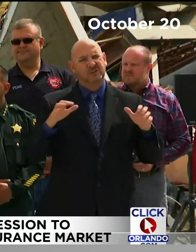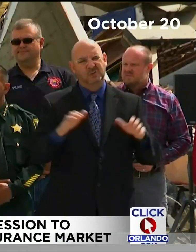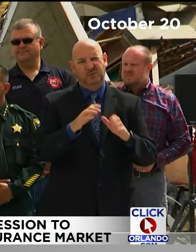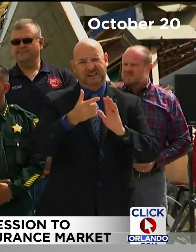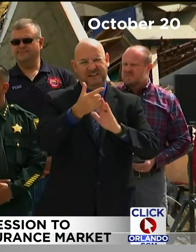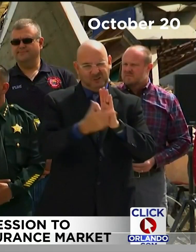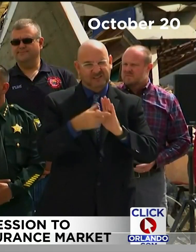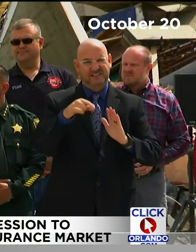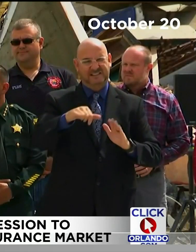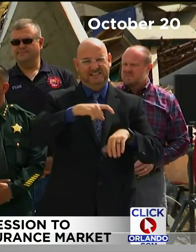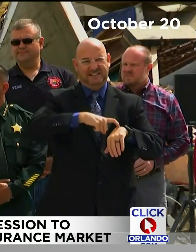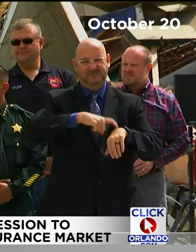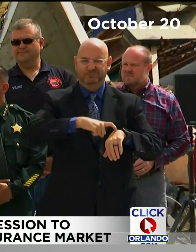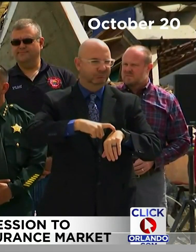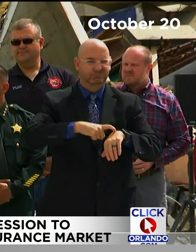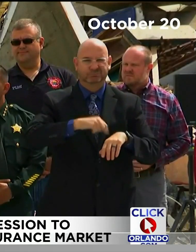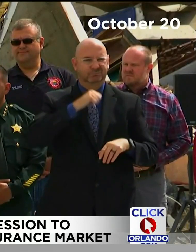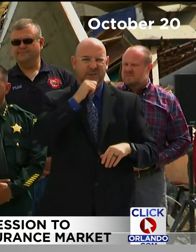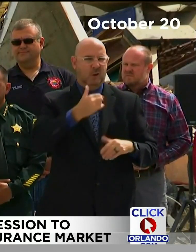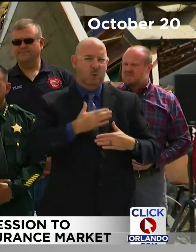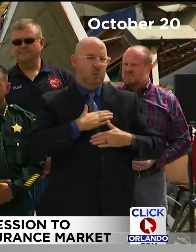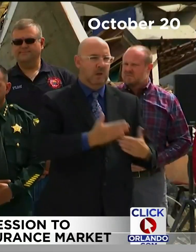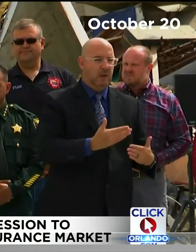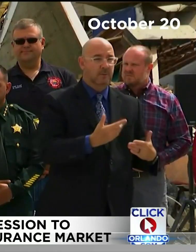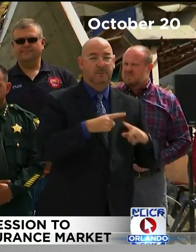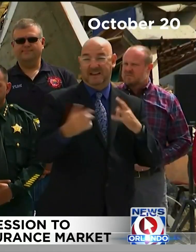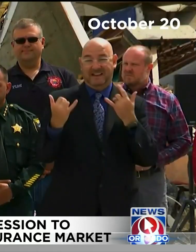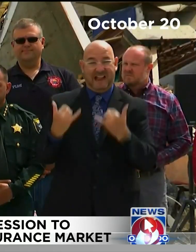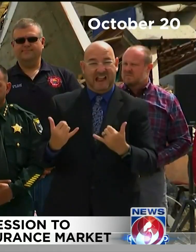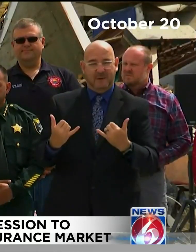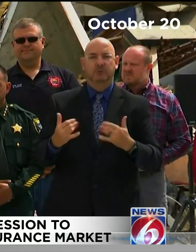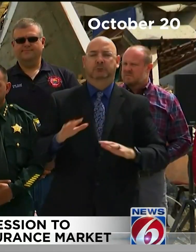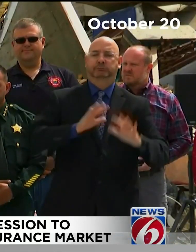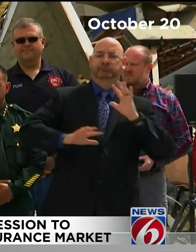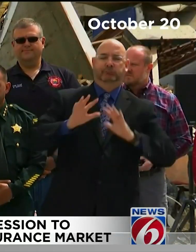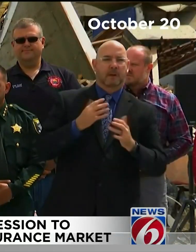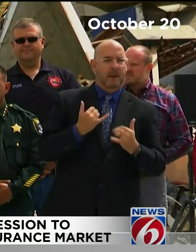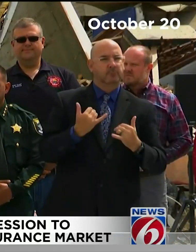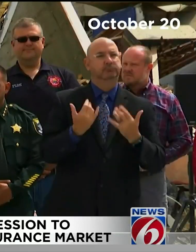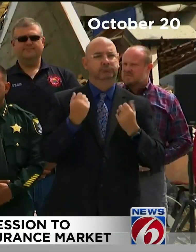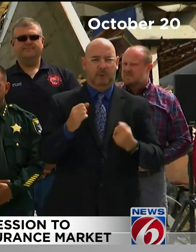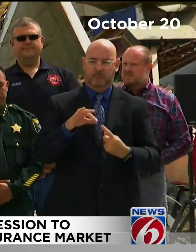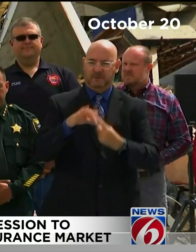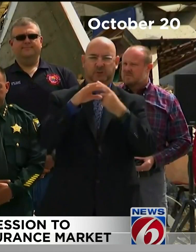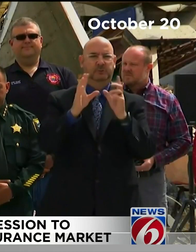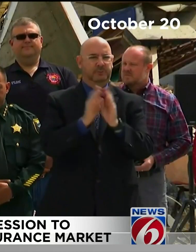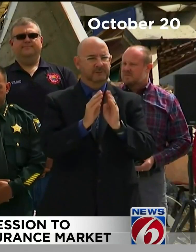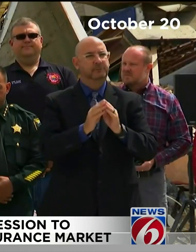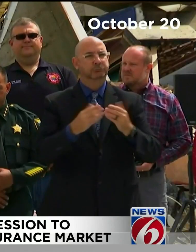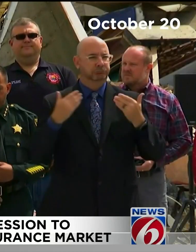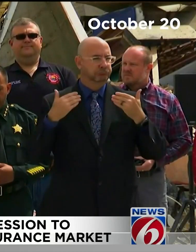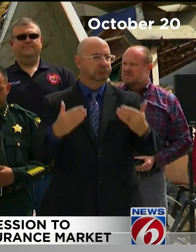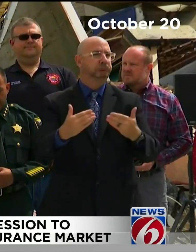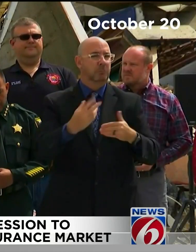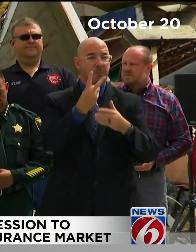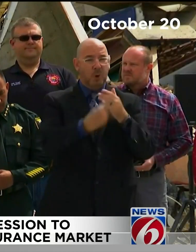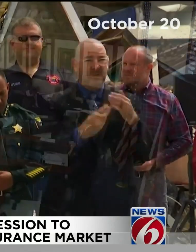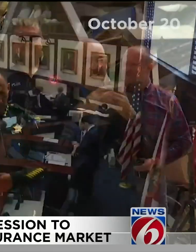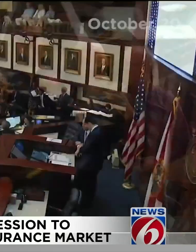POSITIVE THAT WERE BUT THERE ARE ALSO THINGS THAT WE WANTED